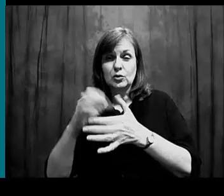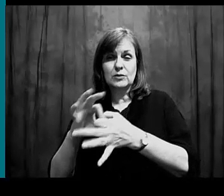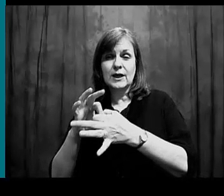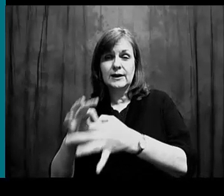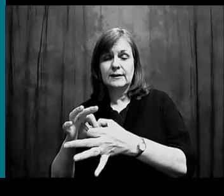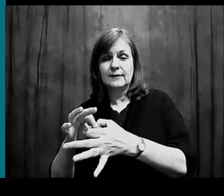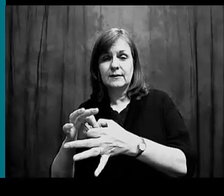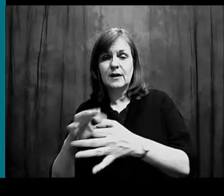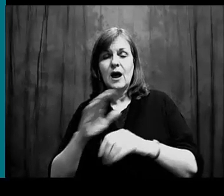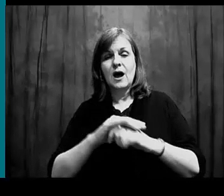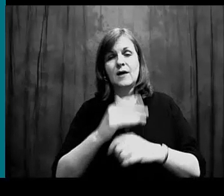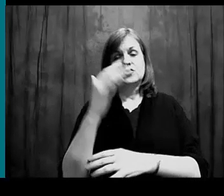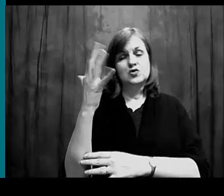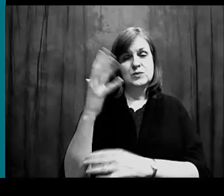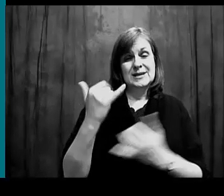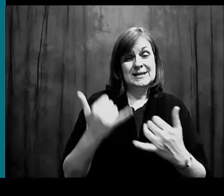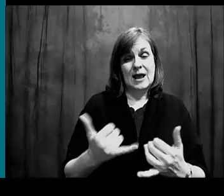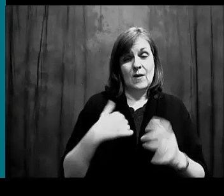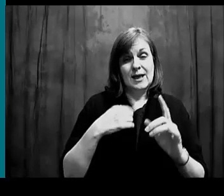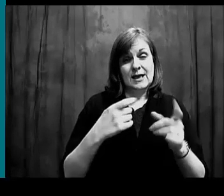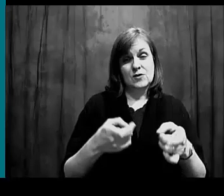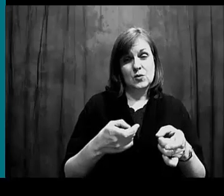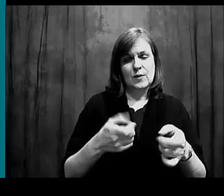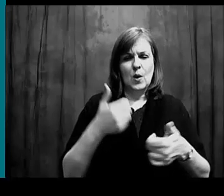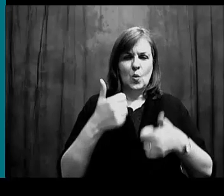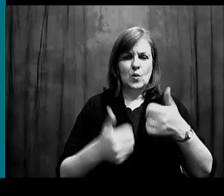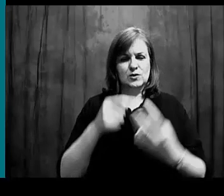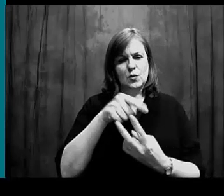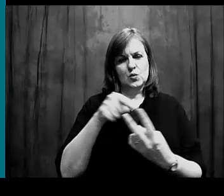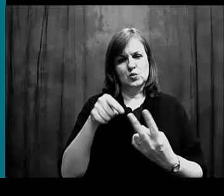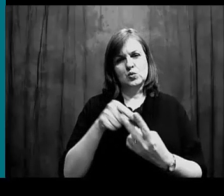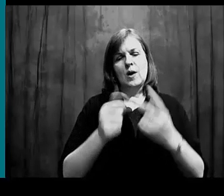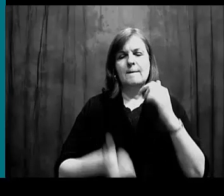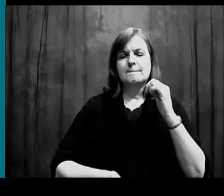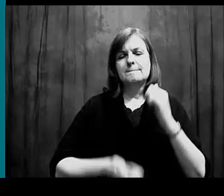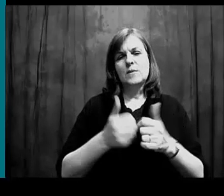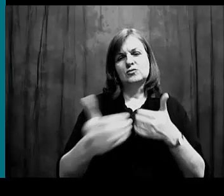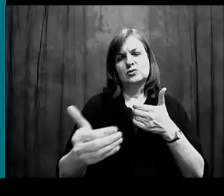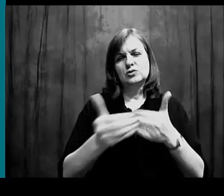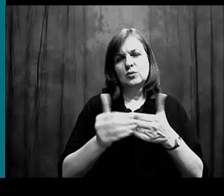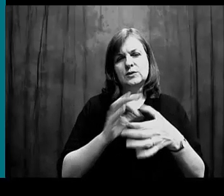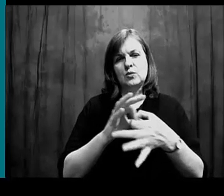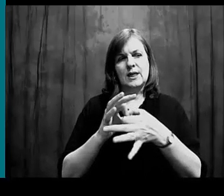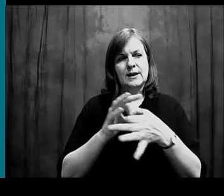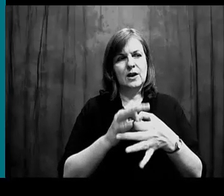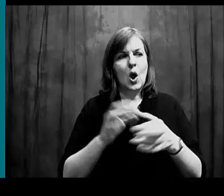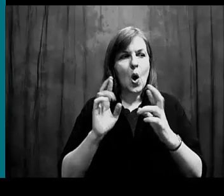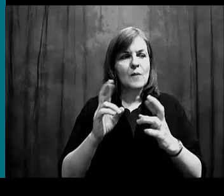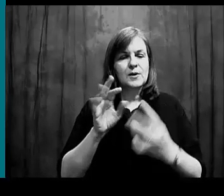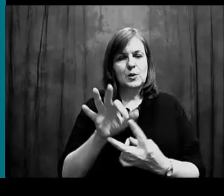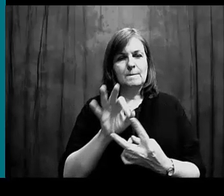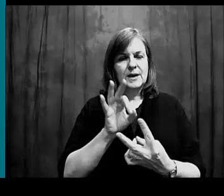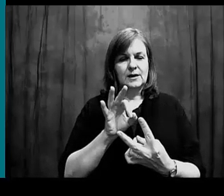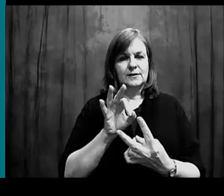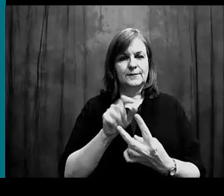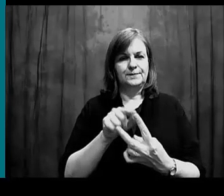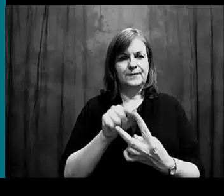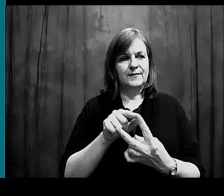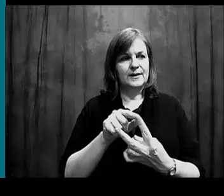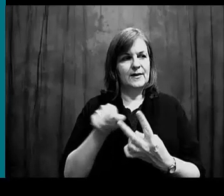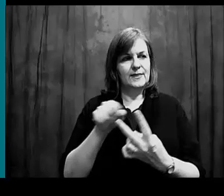and on our tree I gave you we have to think now OK which two were most closely related?? well I hope you picked